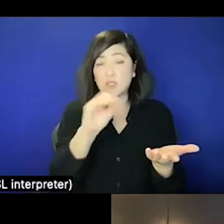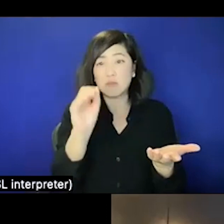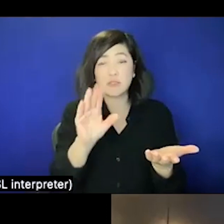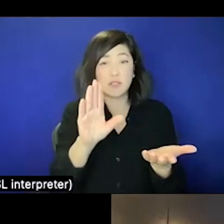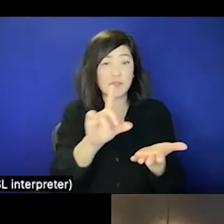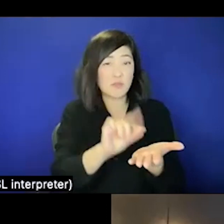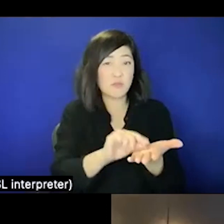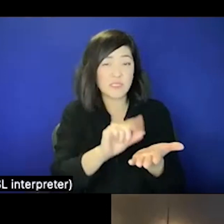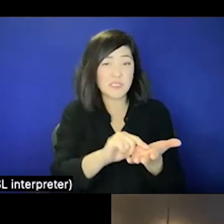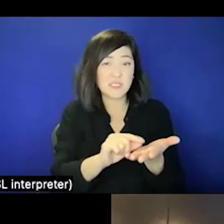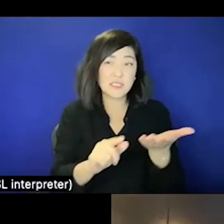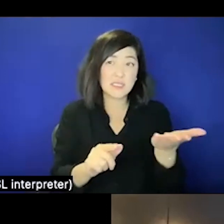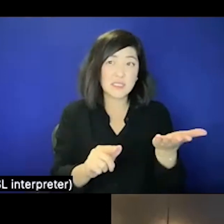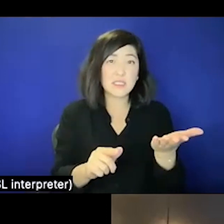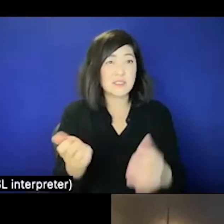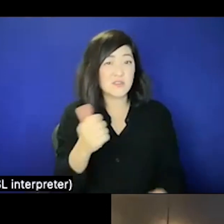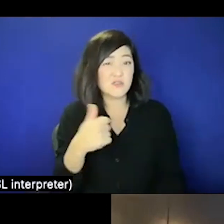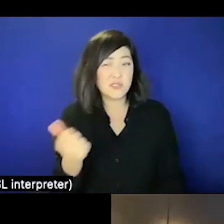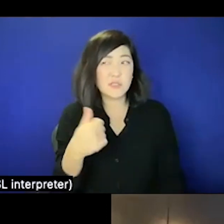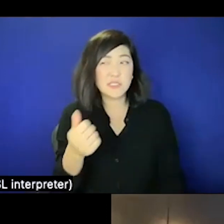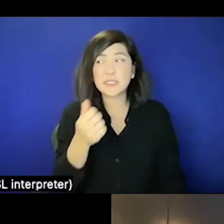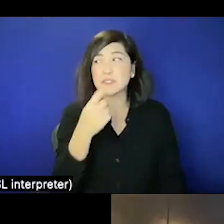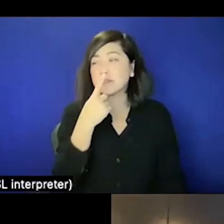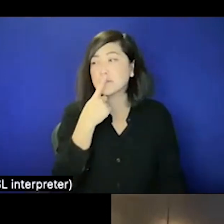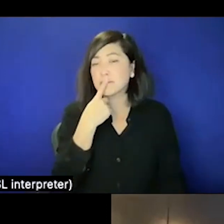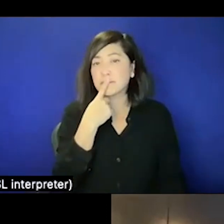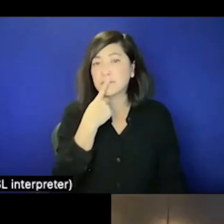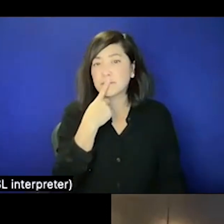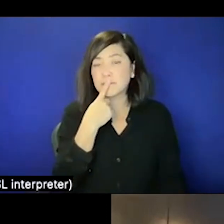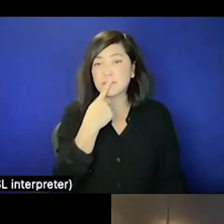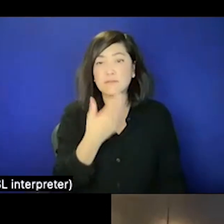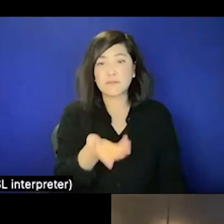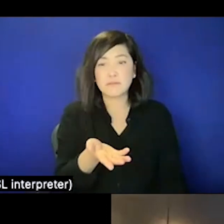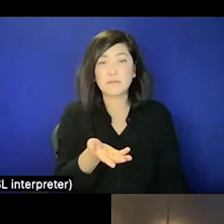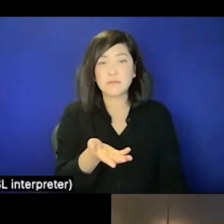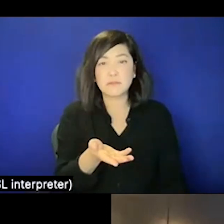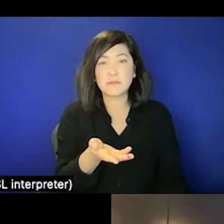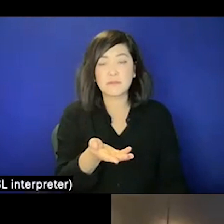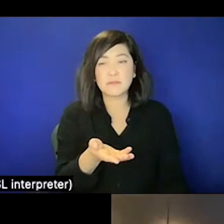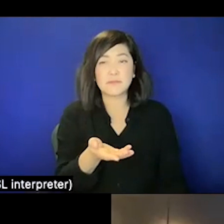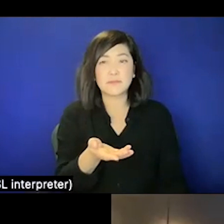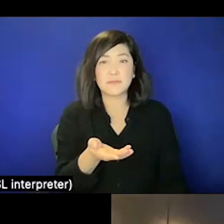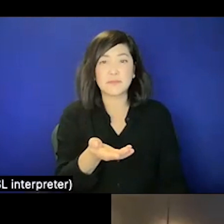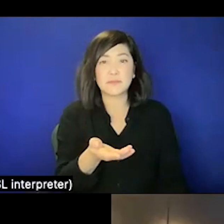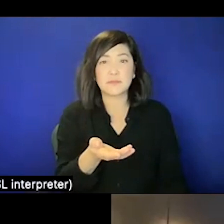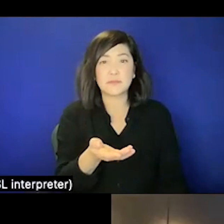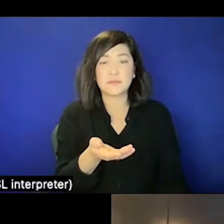and transportation is redundant at some point. And that's the kind of thing that you really